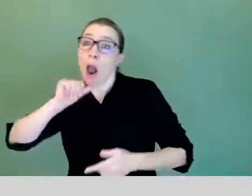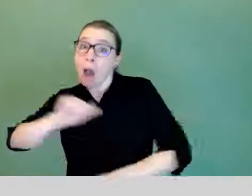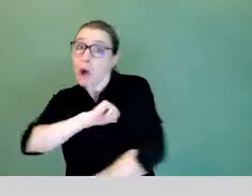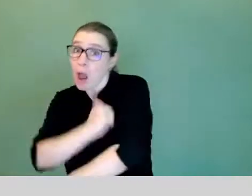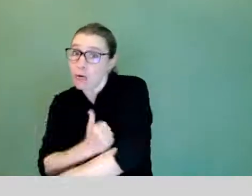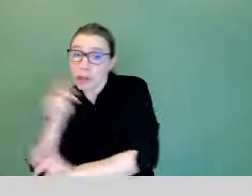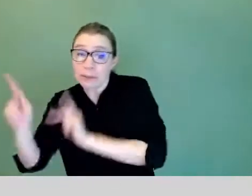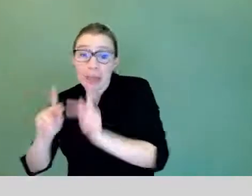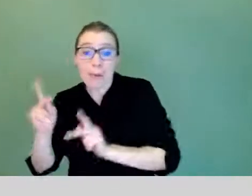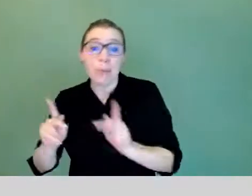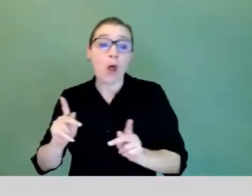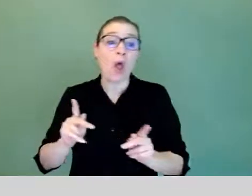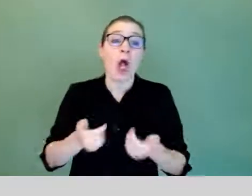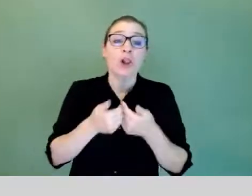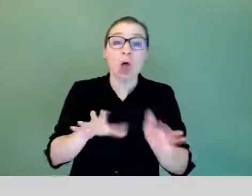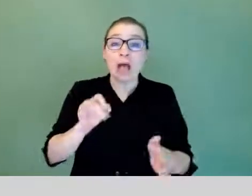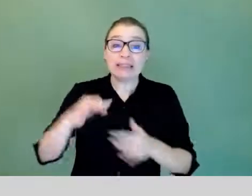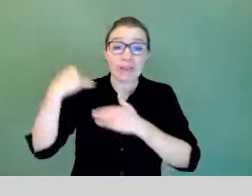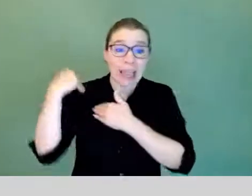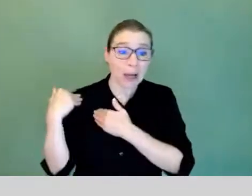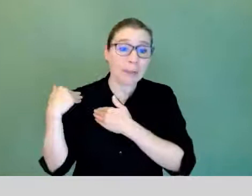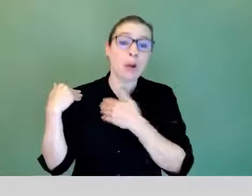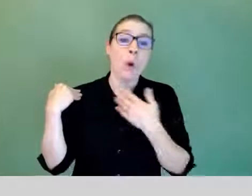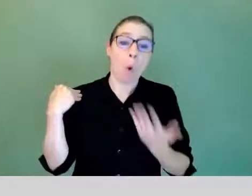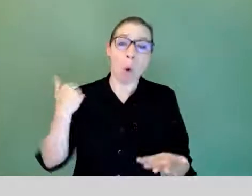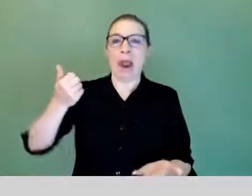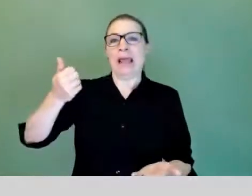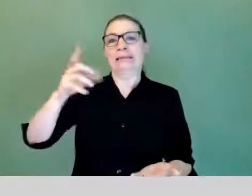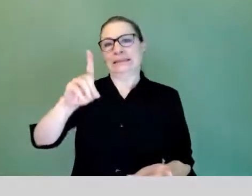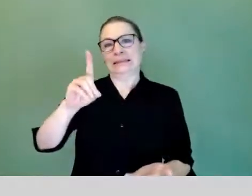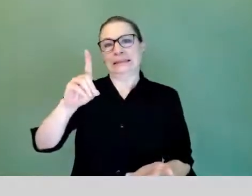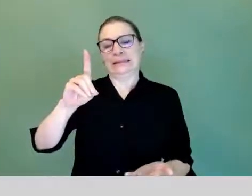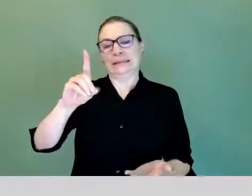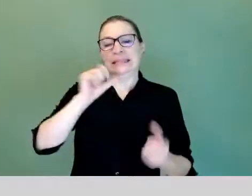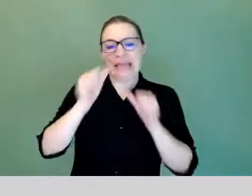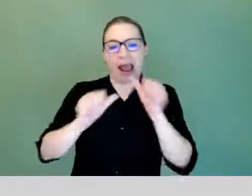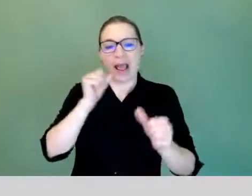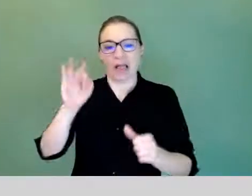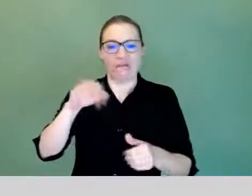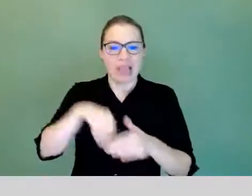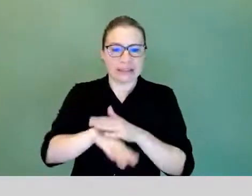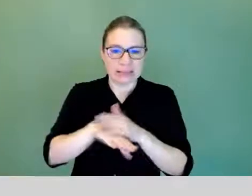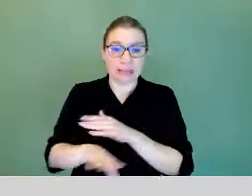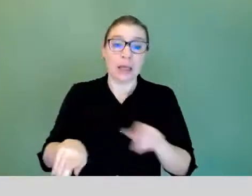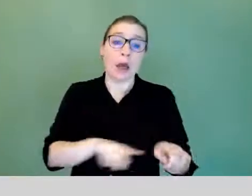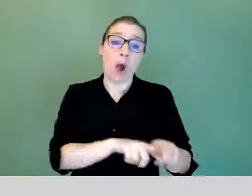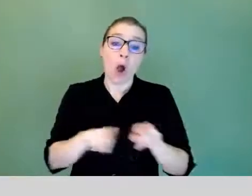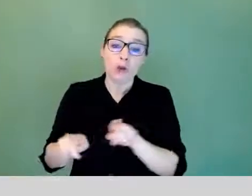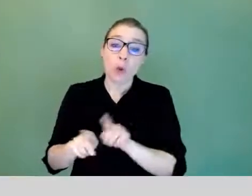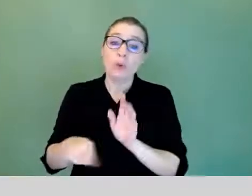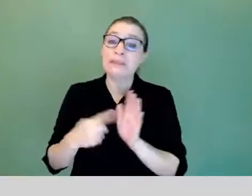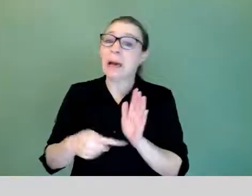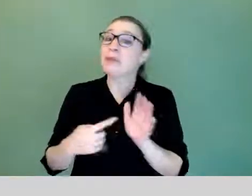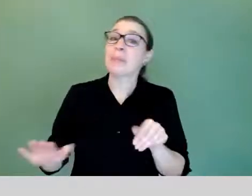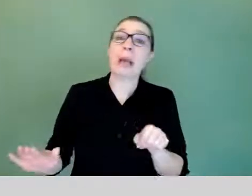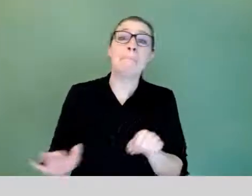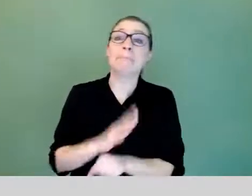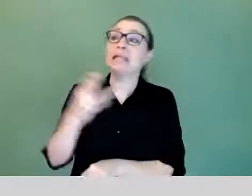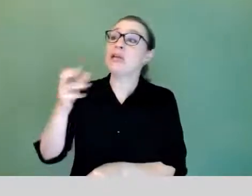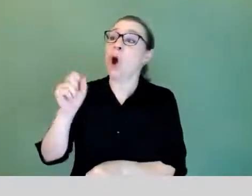or even denial of access. So it can also sometimes lead to complete host takeover